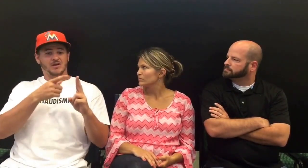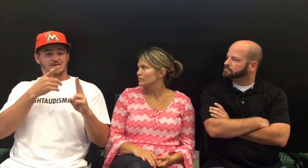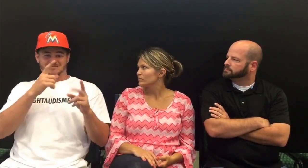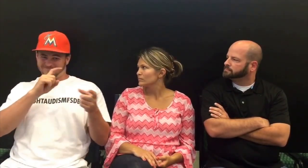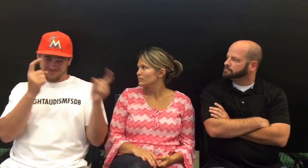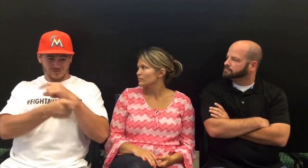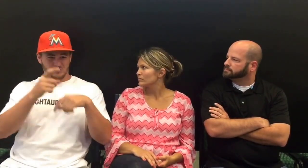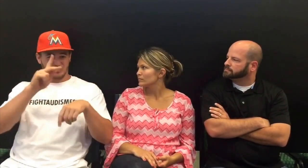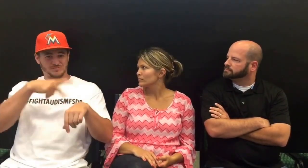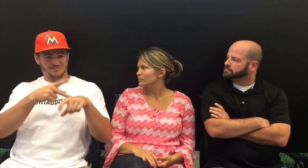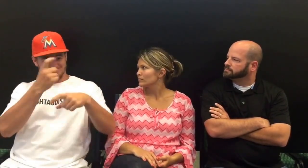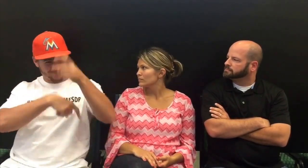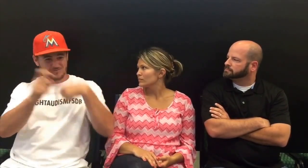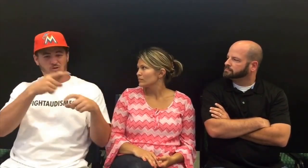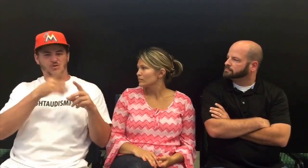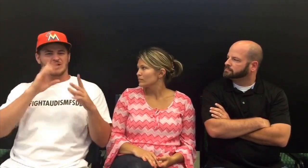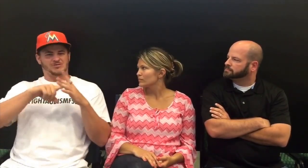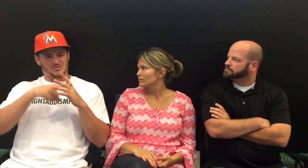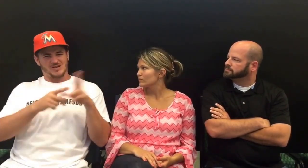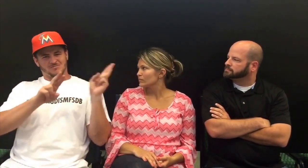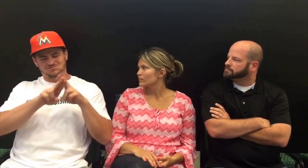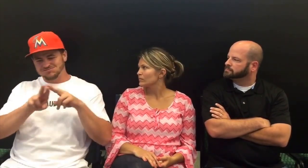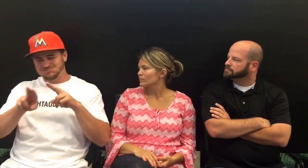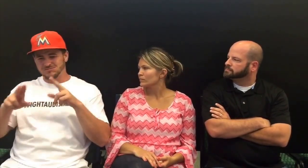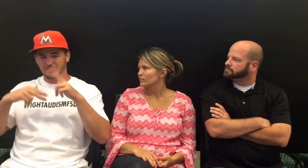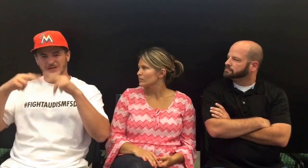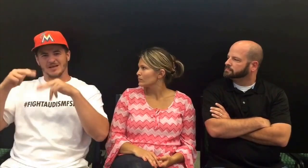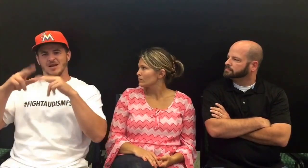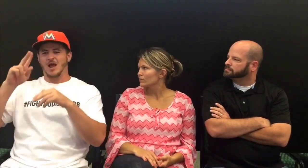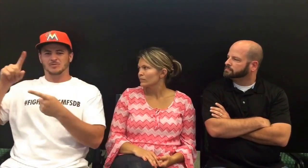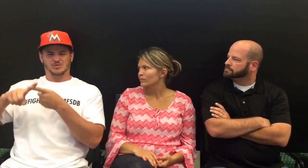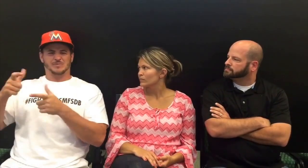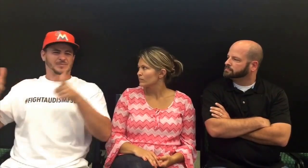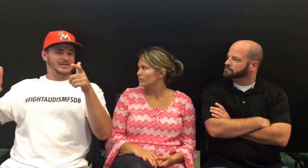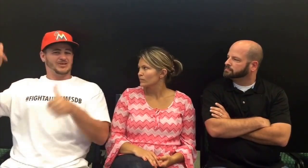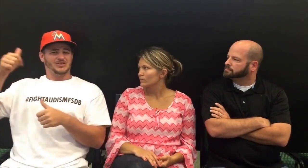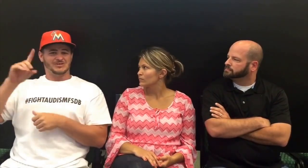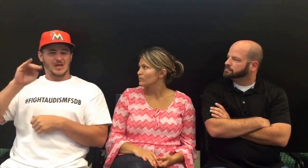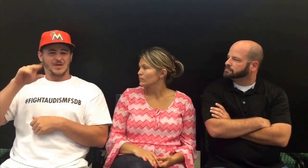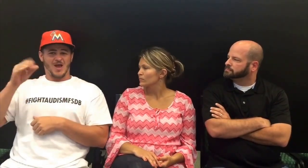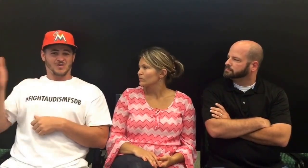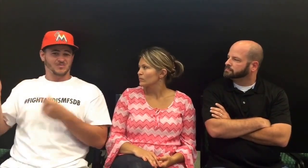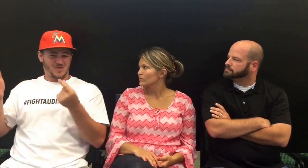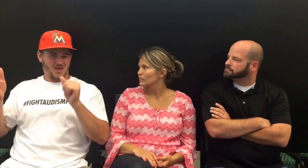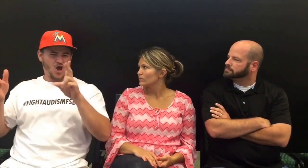If we replace the principal, that will cause a chain reaction that will build up to the biggest domino: